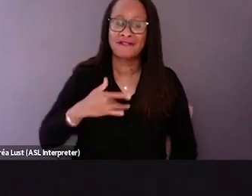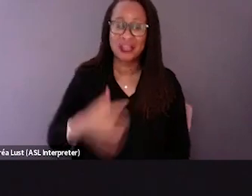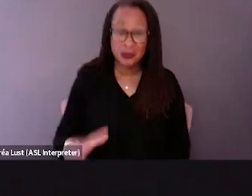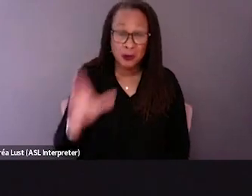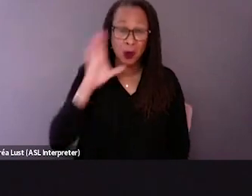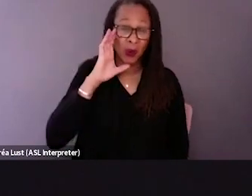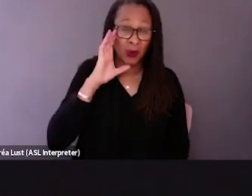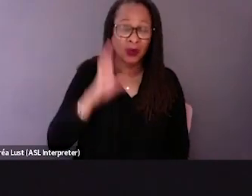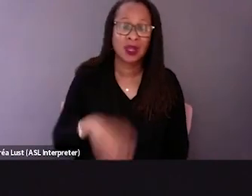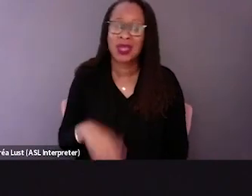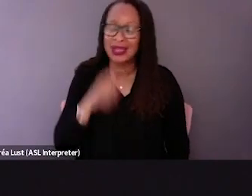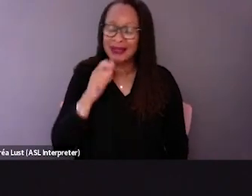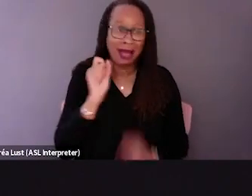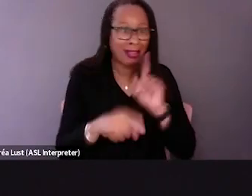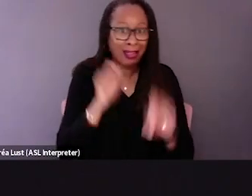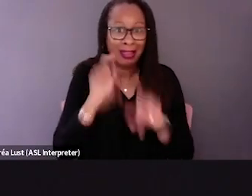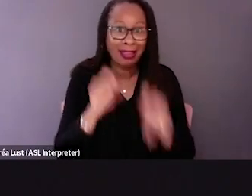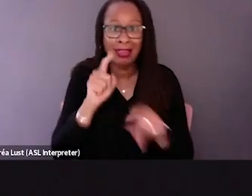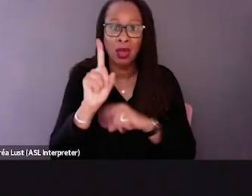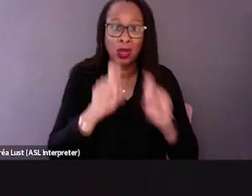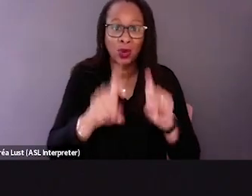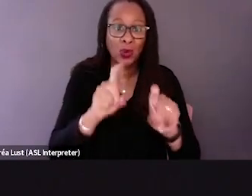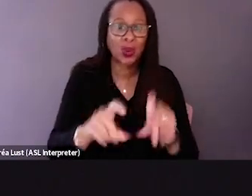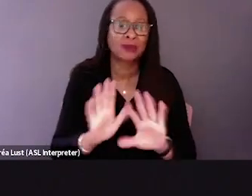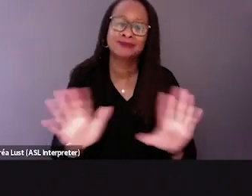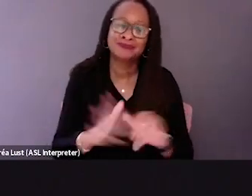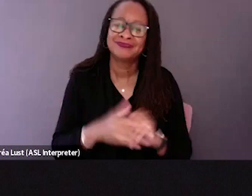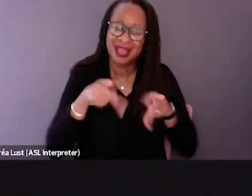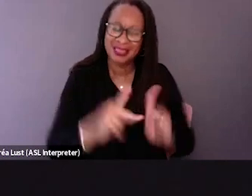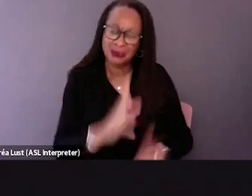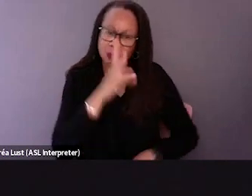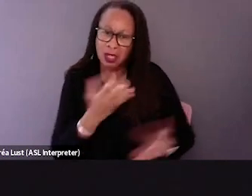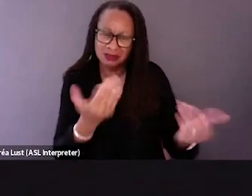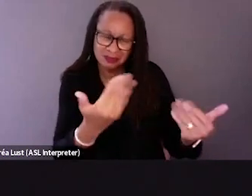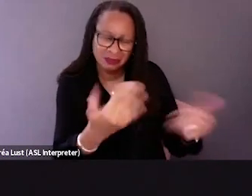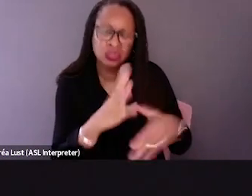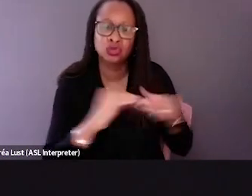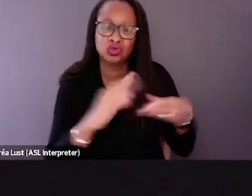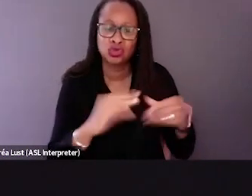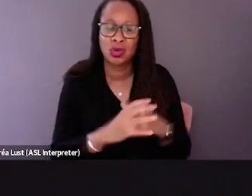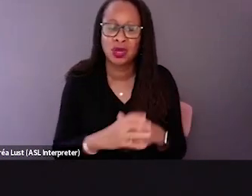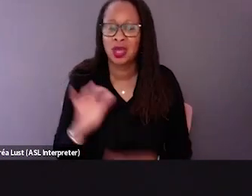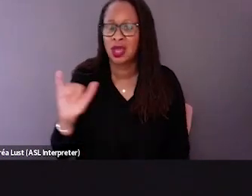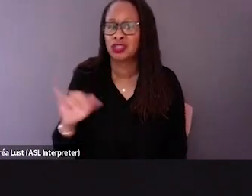and not just pepper them with questions. So I think we let her. She talked a lot about her childhood.